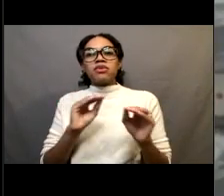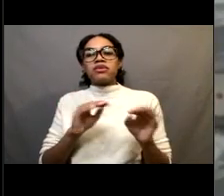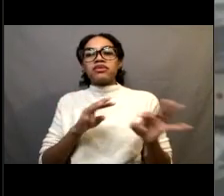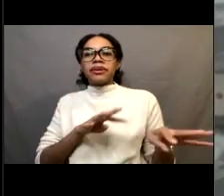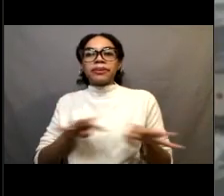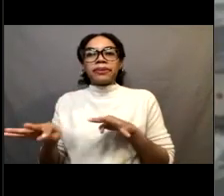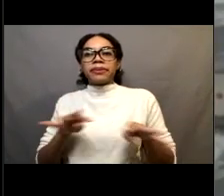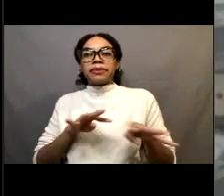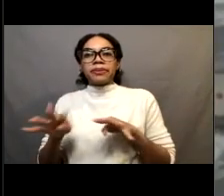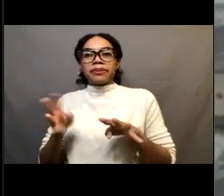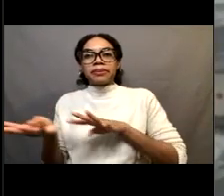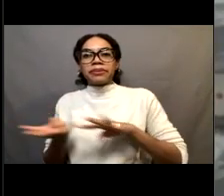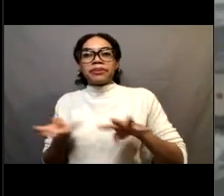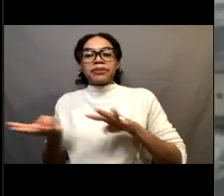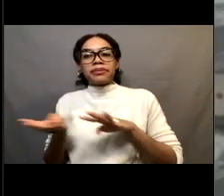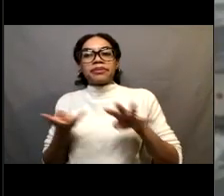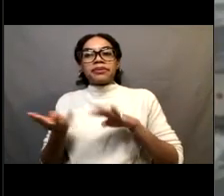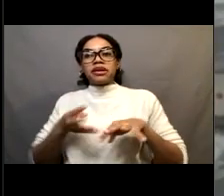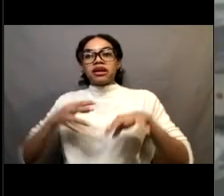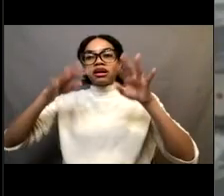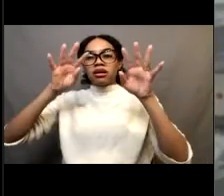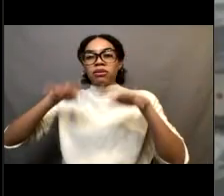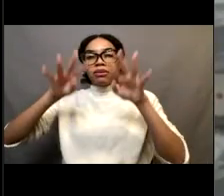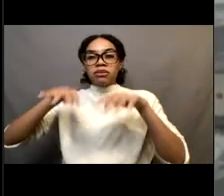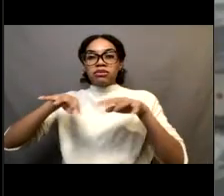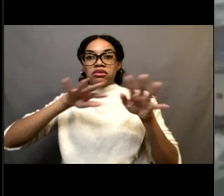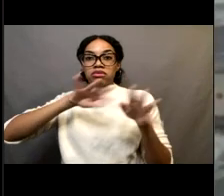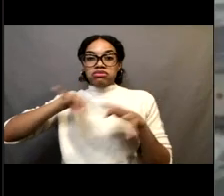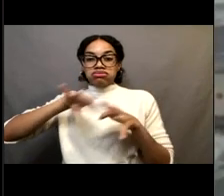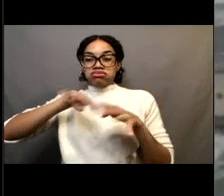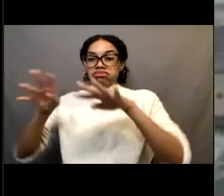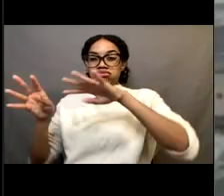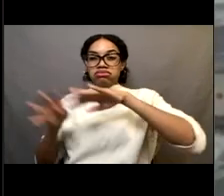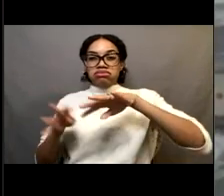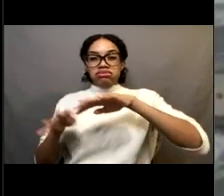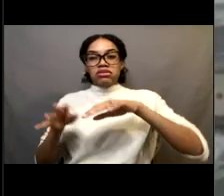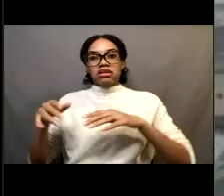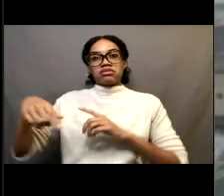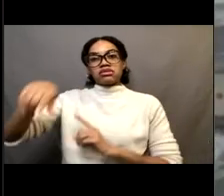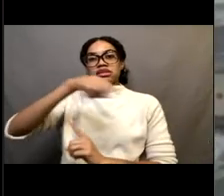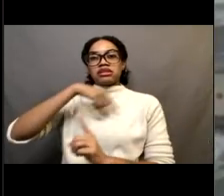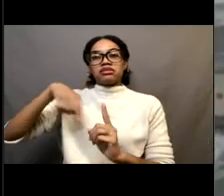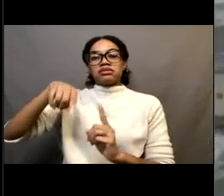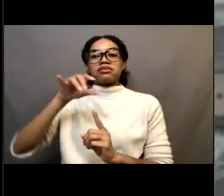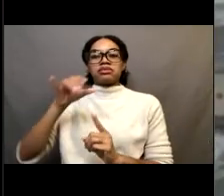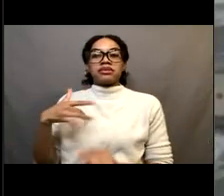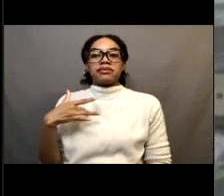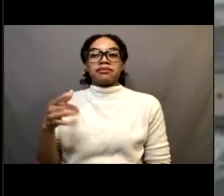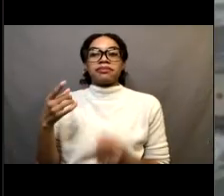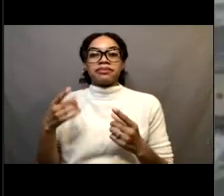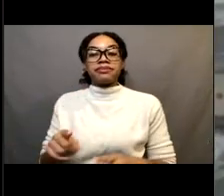the wind moving, the hail moving, and certainly flood water from regular storms can move really move fast,